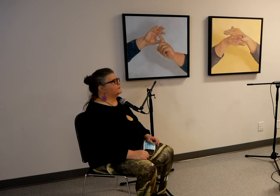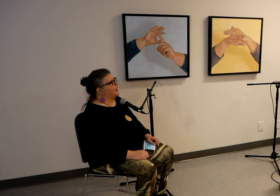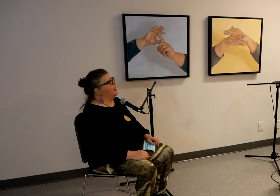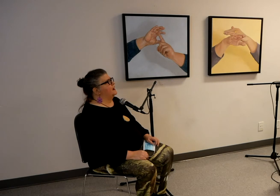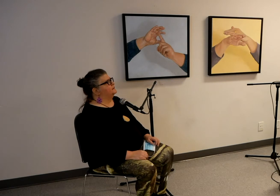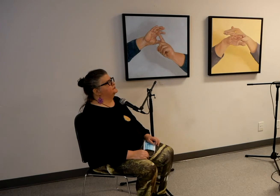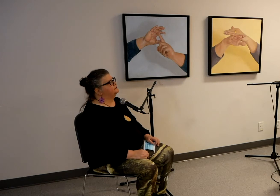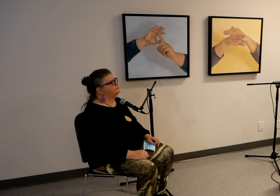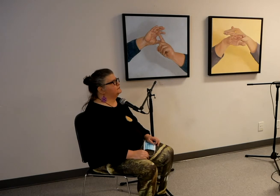Um,